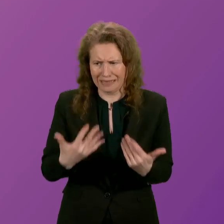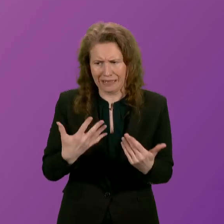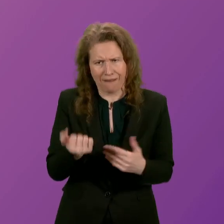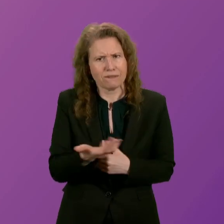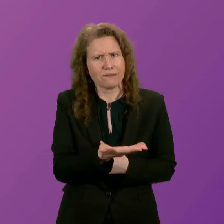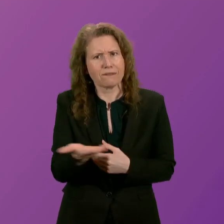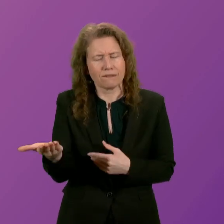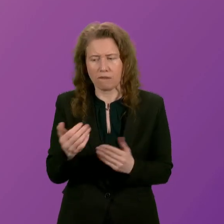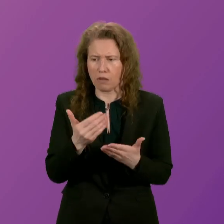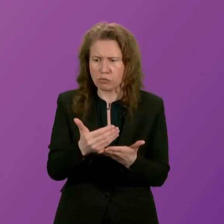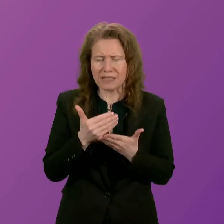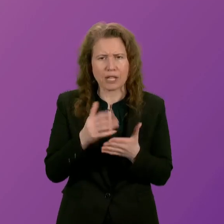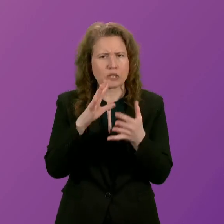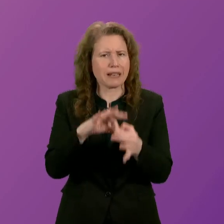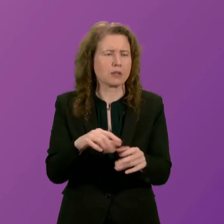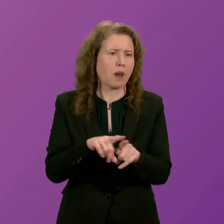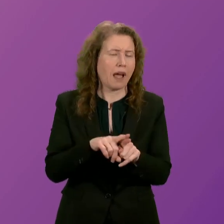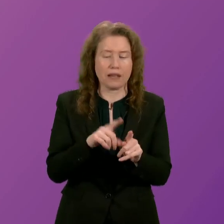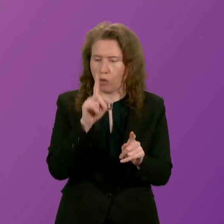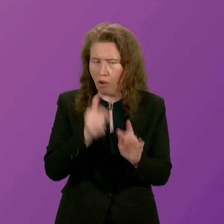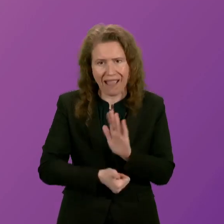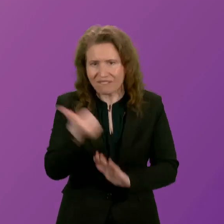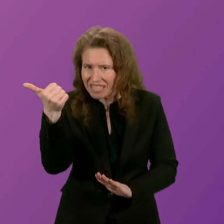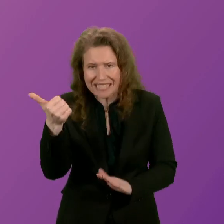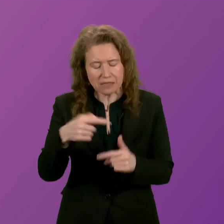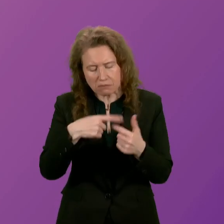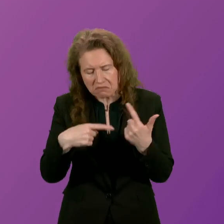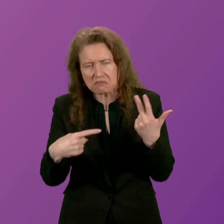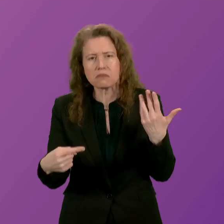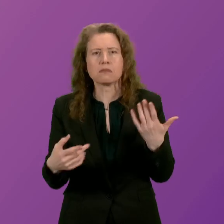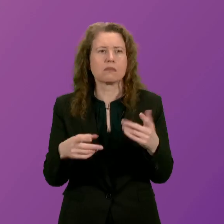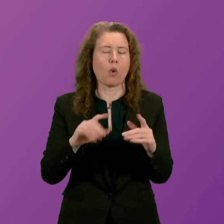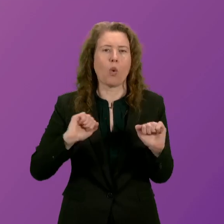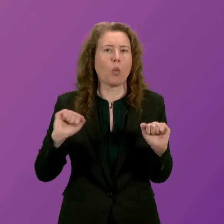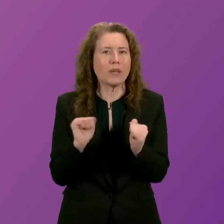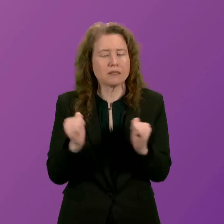There are protections around evictions, and there have been protections around winter evictions.